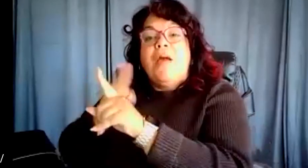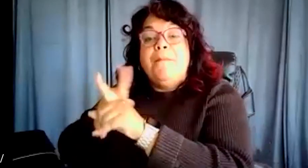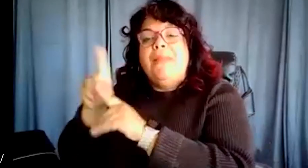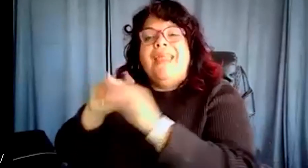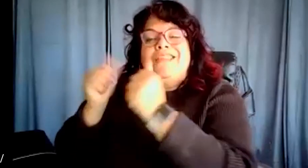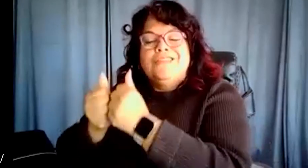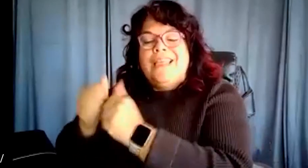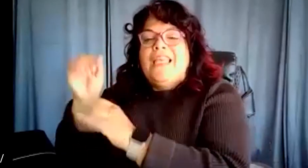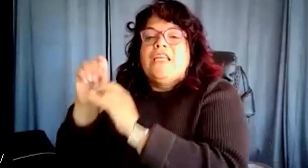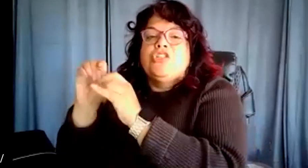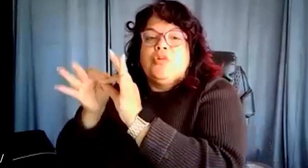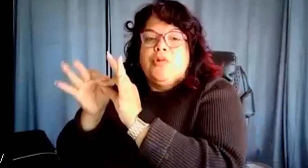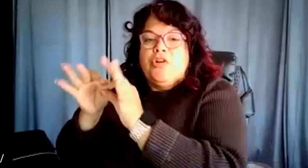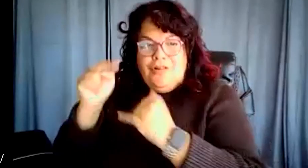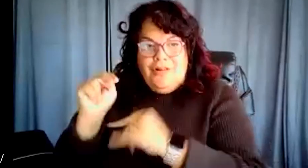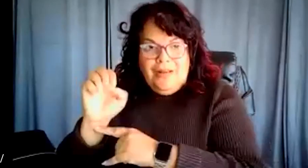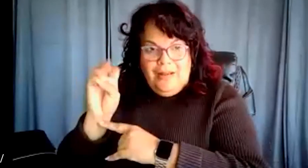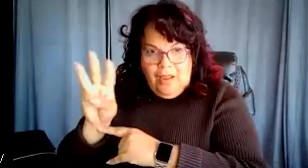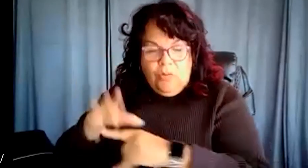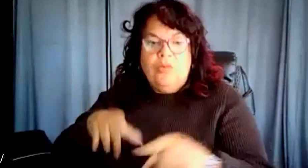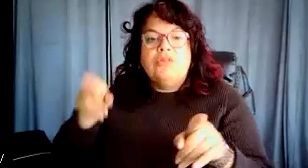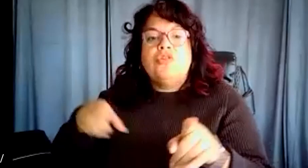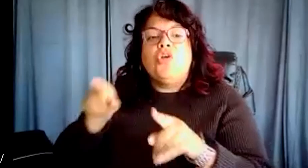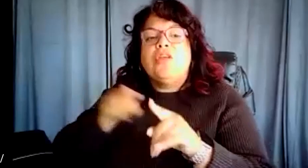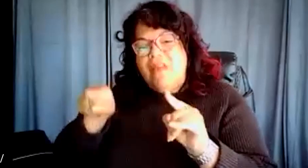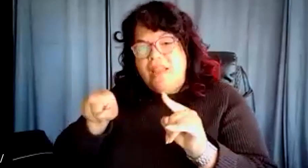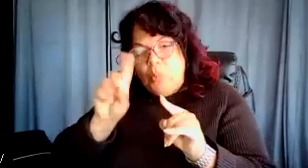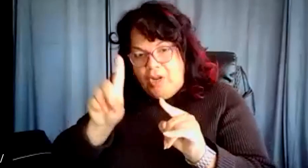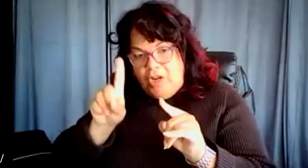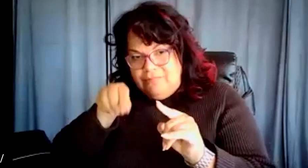You can learn more about them at www.Interpreter-Now.com.